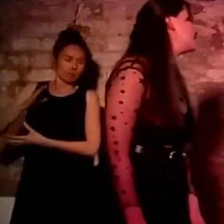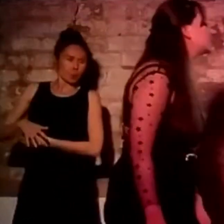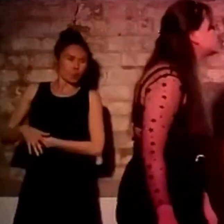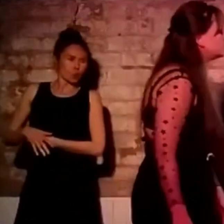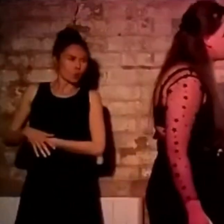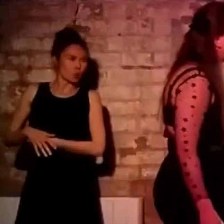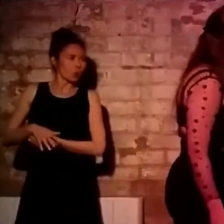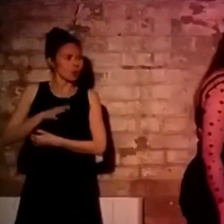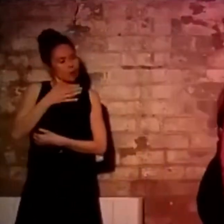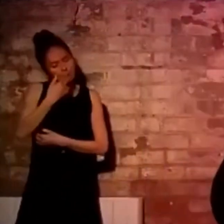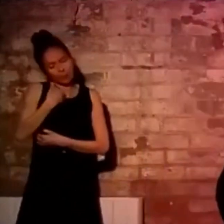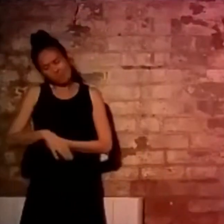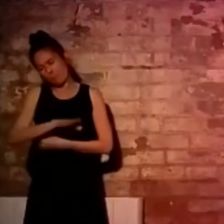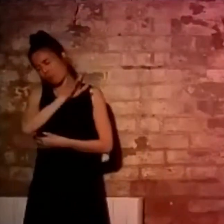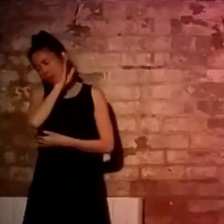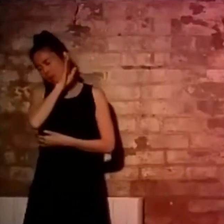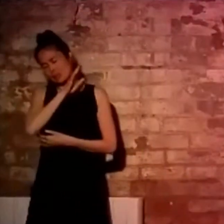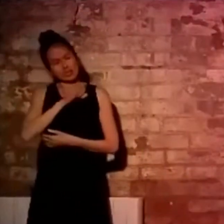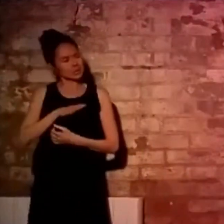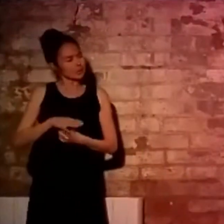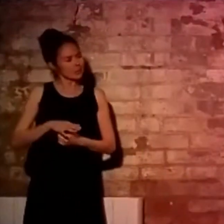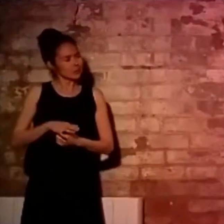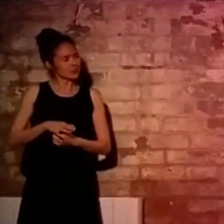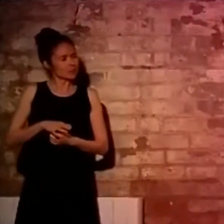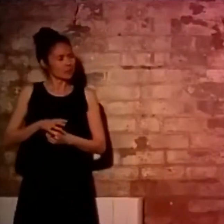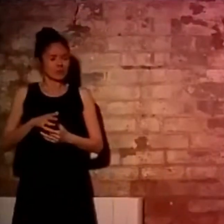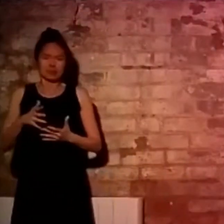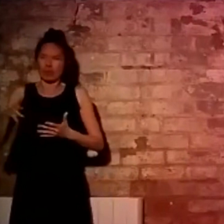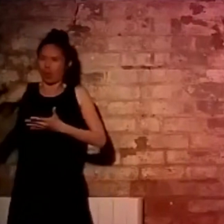Then let’s to bed & forget this disarray.